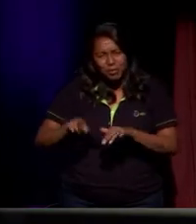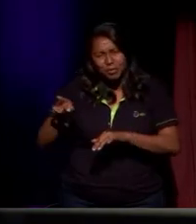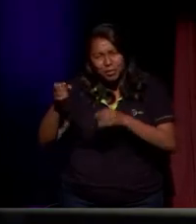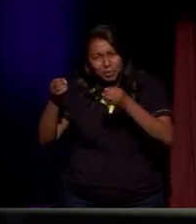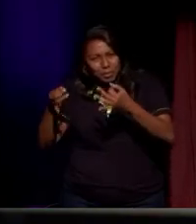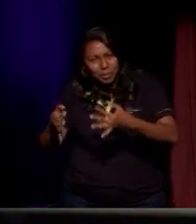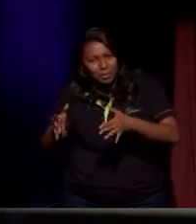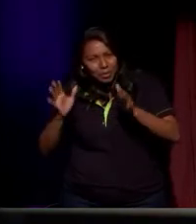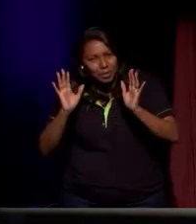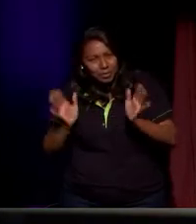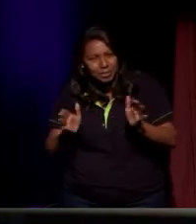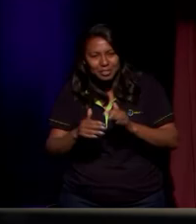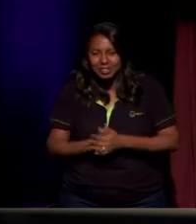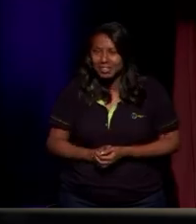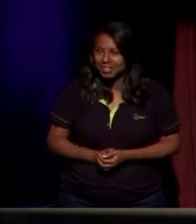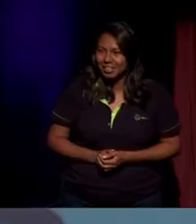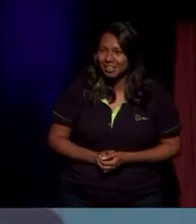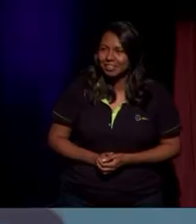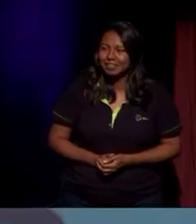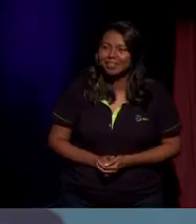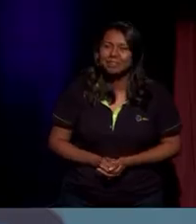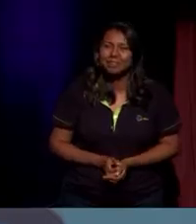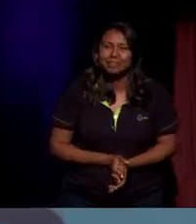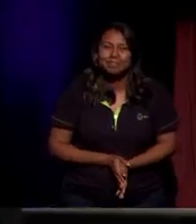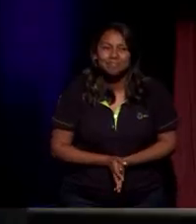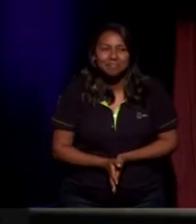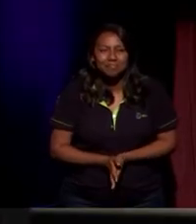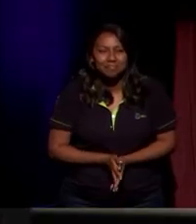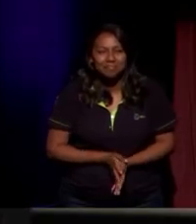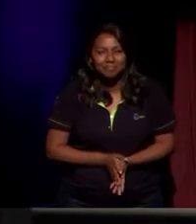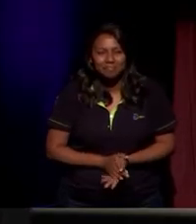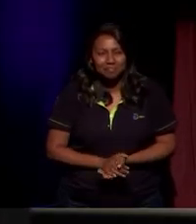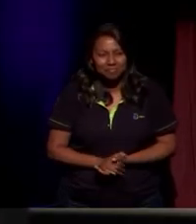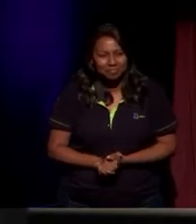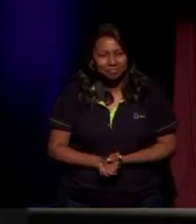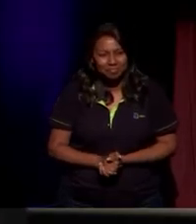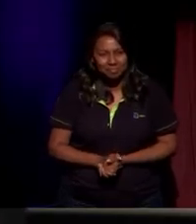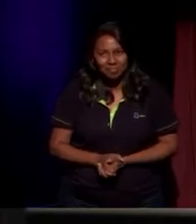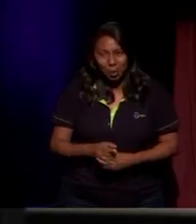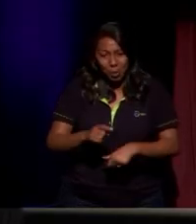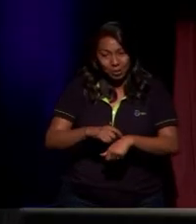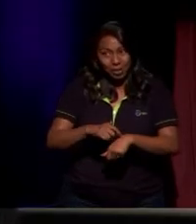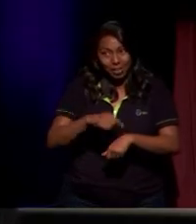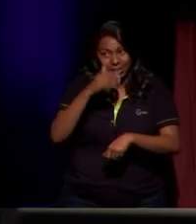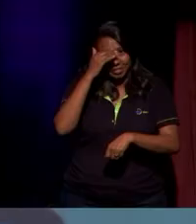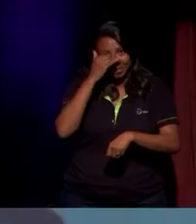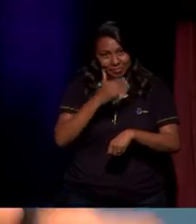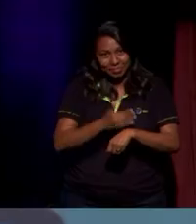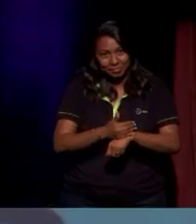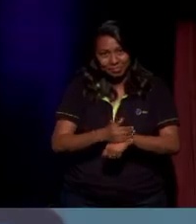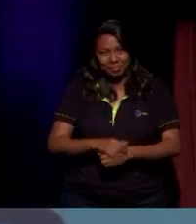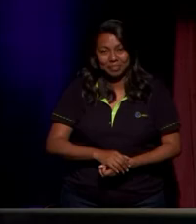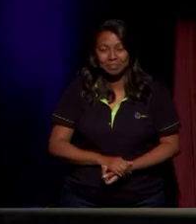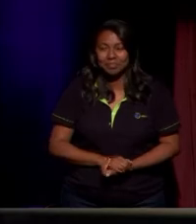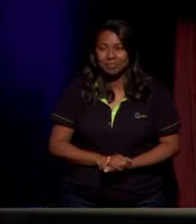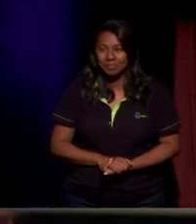It's no use seeing you there, no, I am the boss. It's no use looking, I'm the boss here. The power is yours.